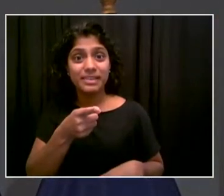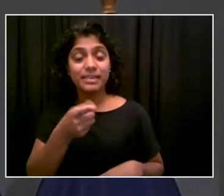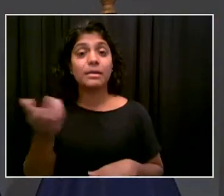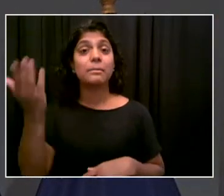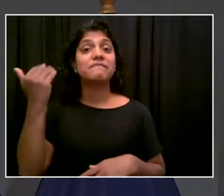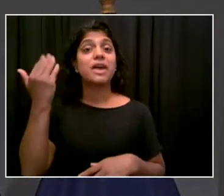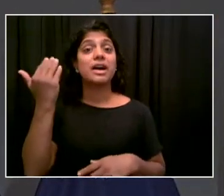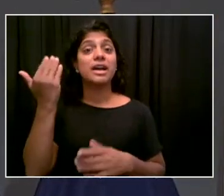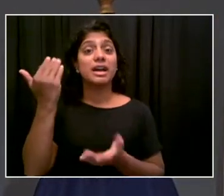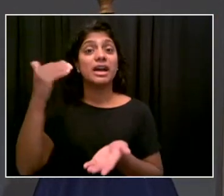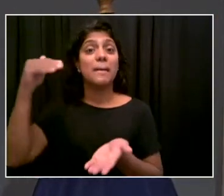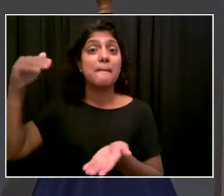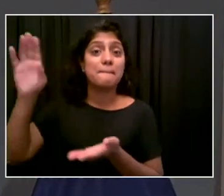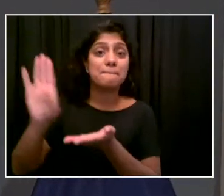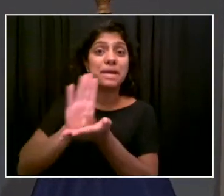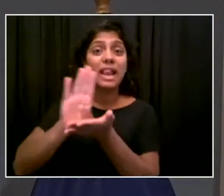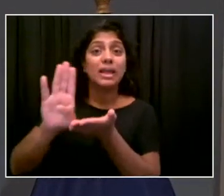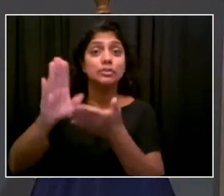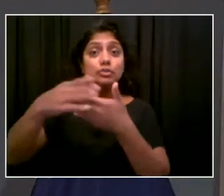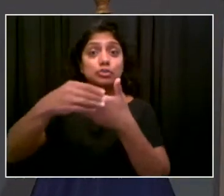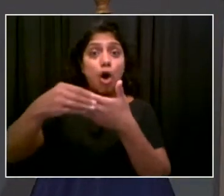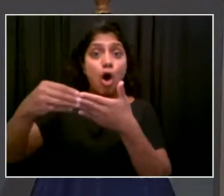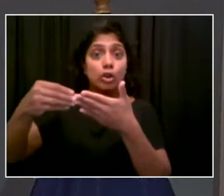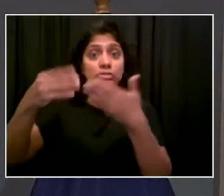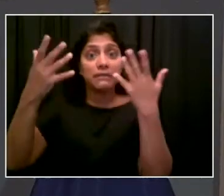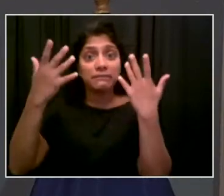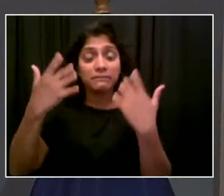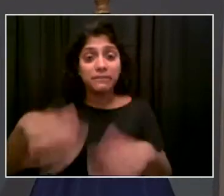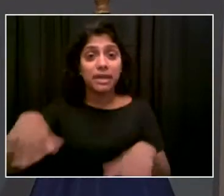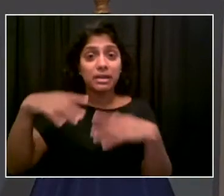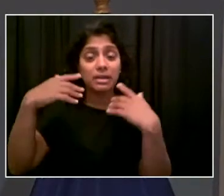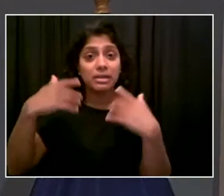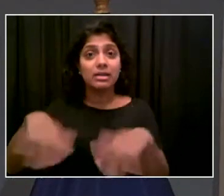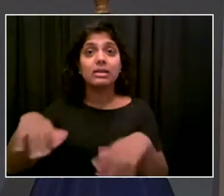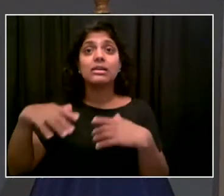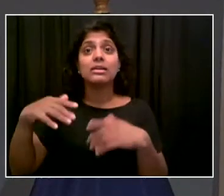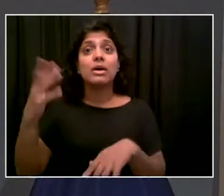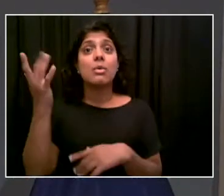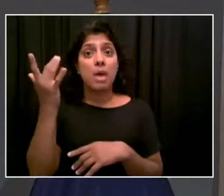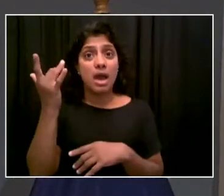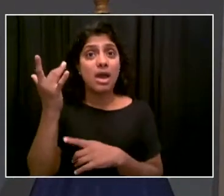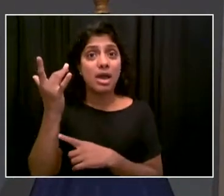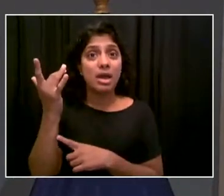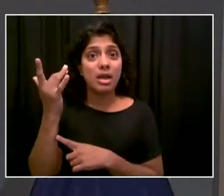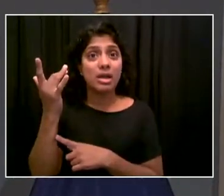CHECK, YES, YOU SEE IT. $15 BILLION. THAT IS WHAT